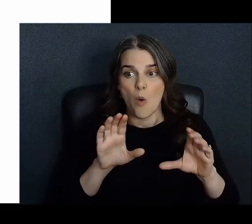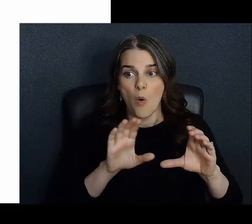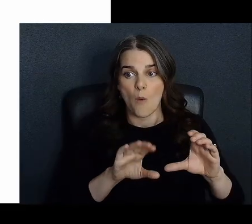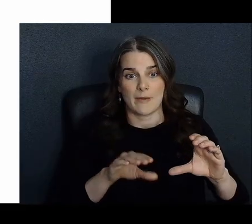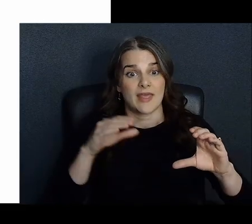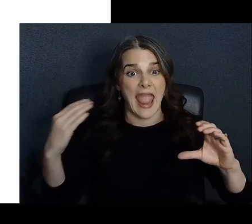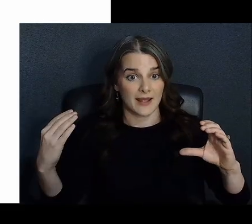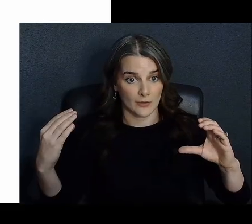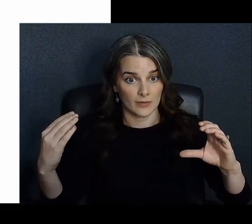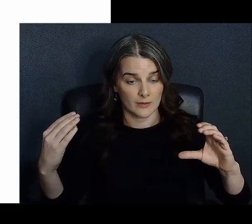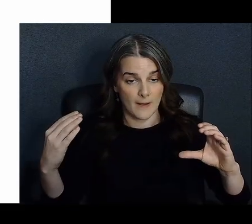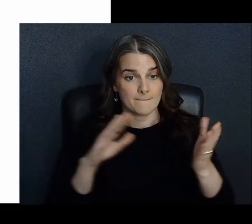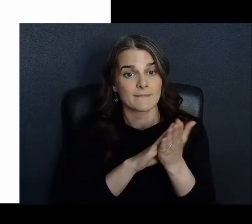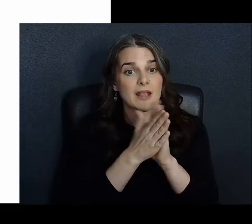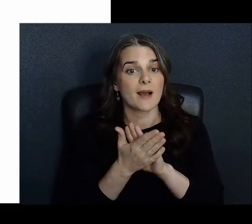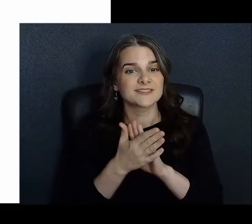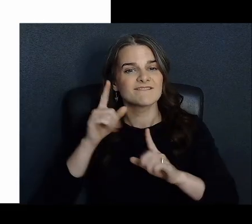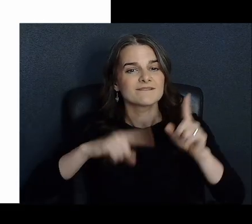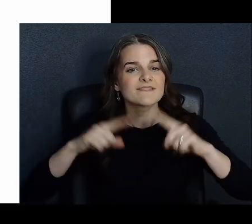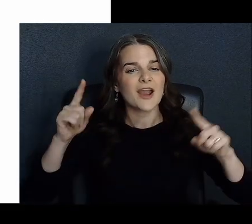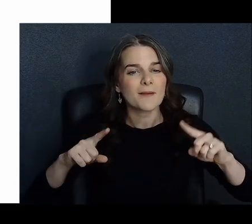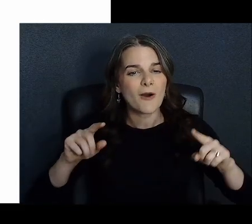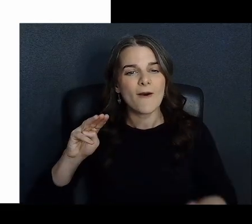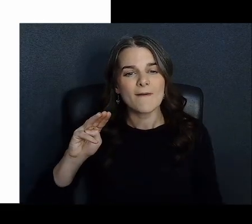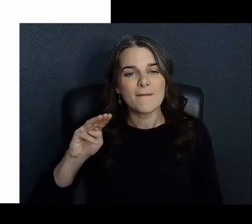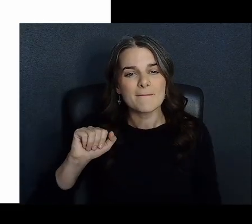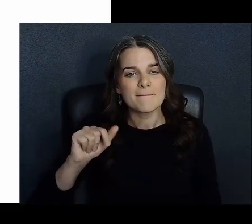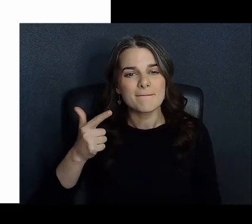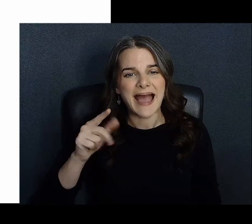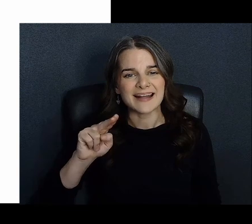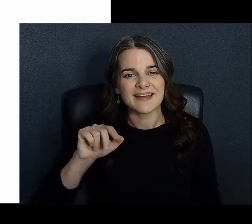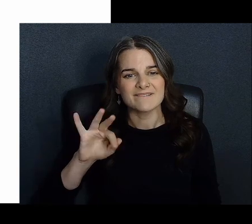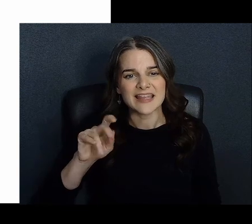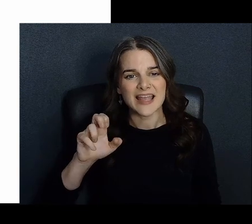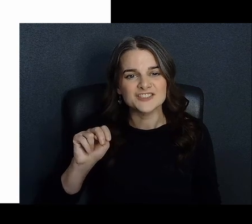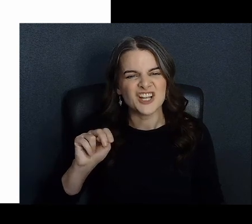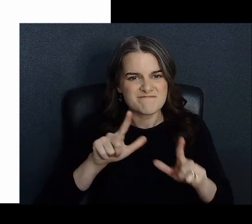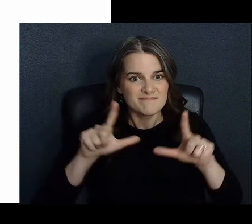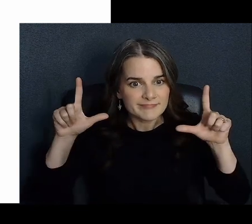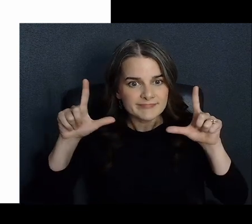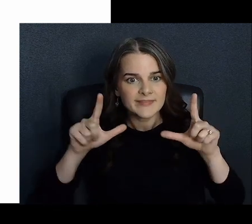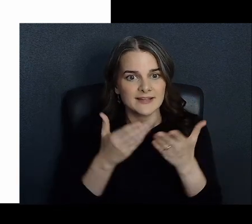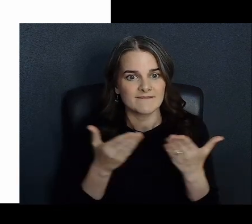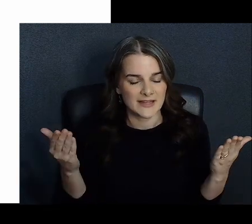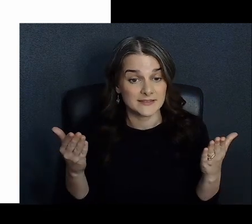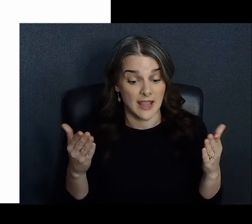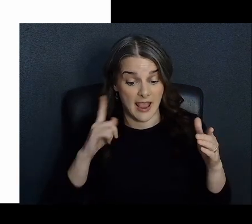becomes a variable magnification device, which means you can put it closer. It zooms it in.